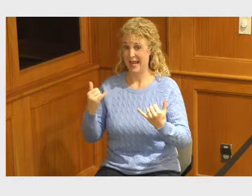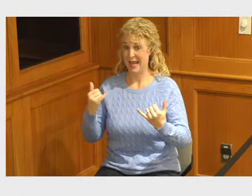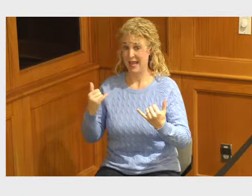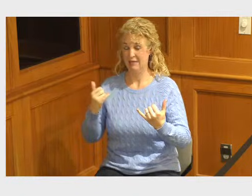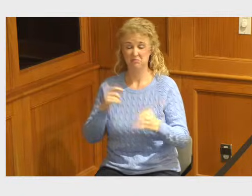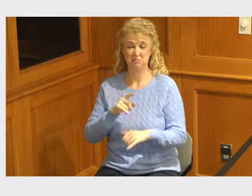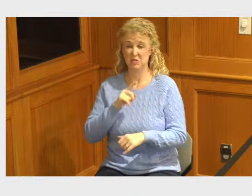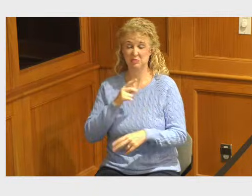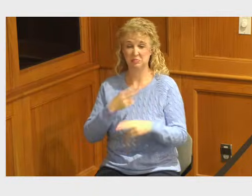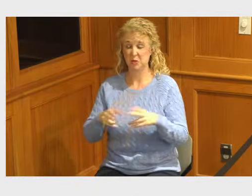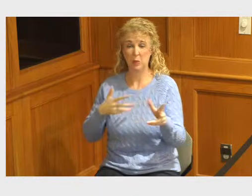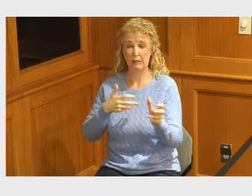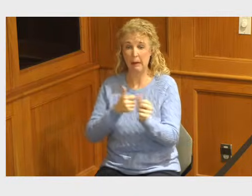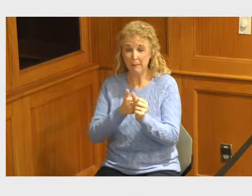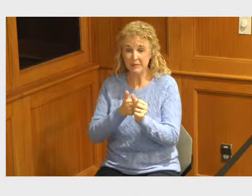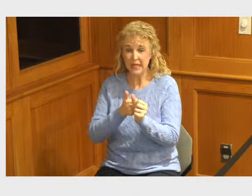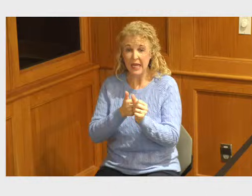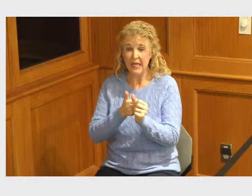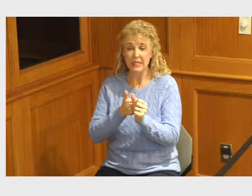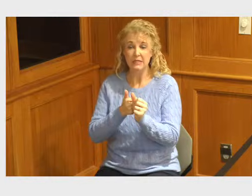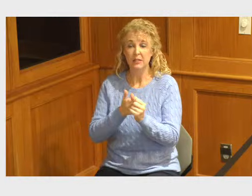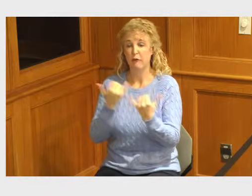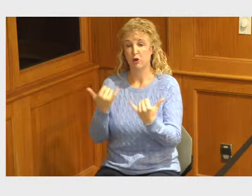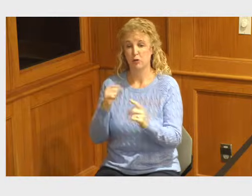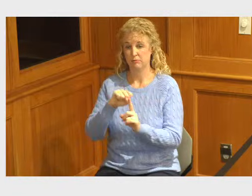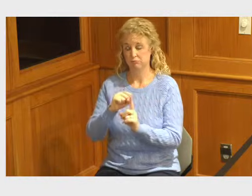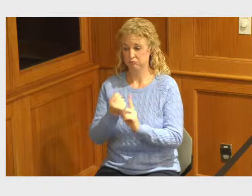think was asked to is give an update on where we are and then talk specifically about, you know,